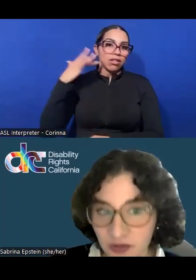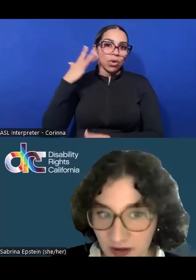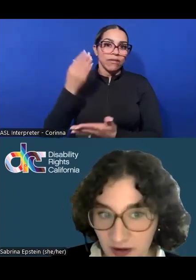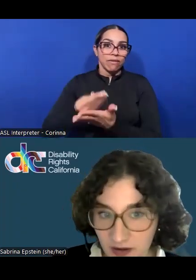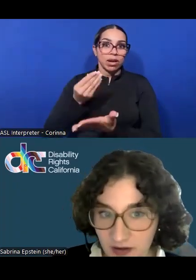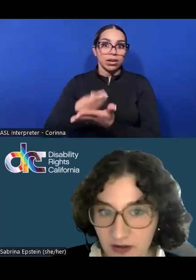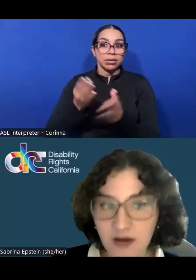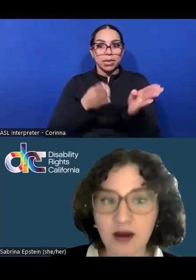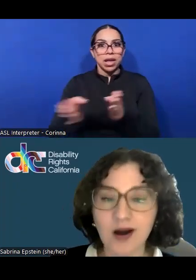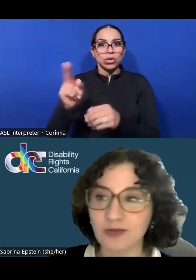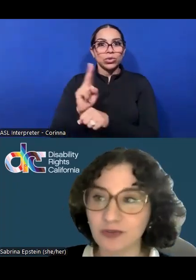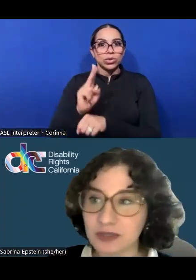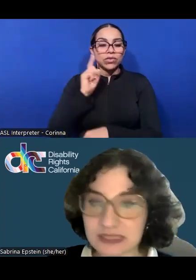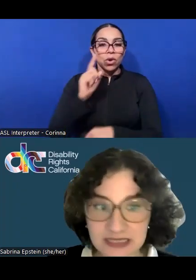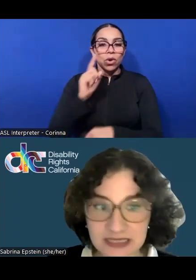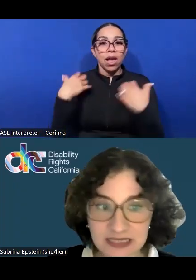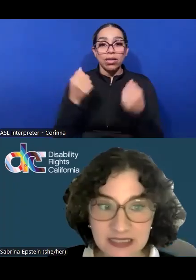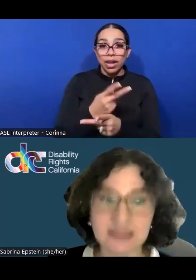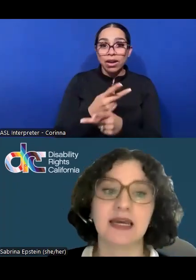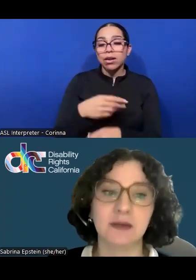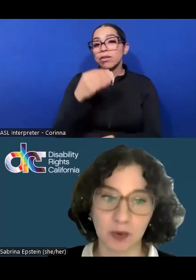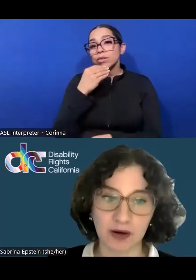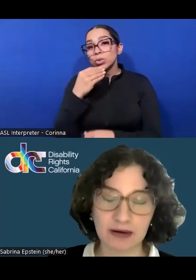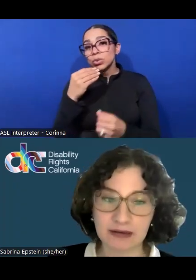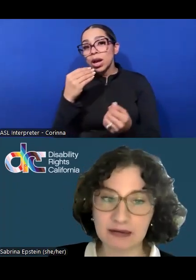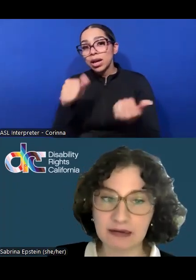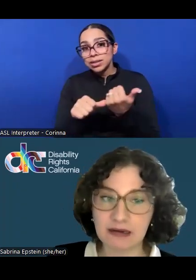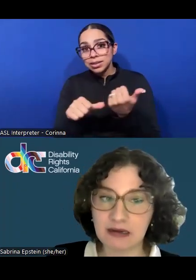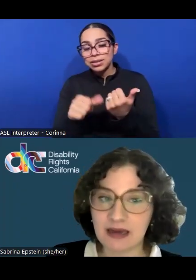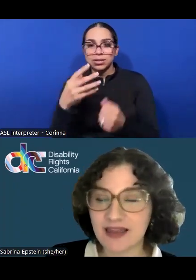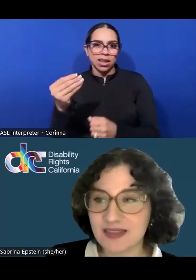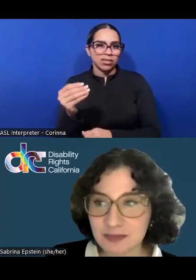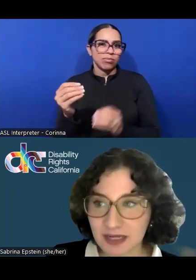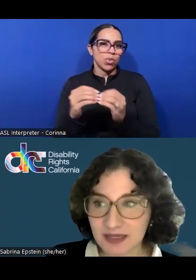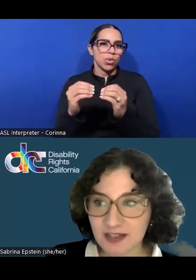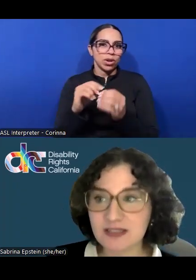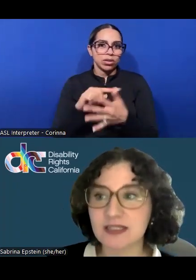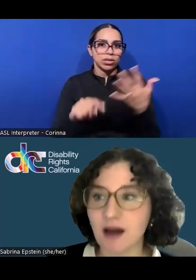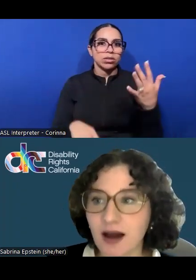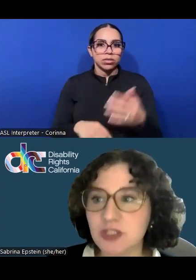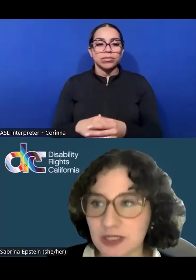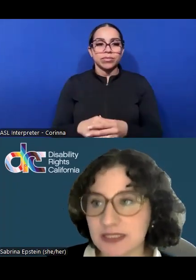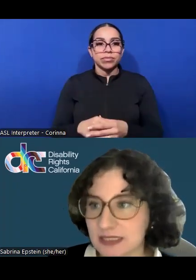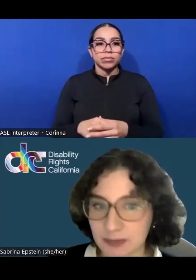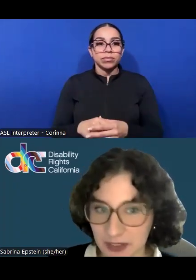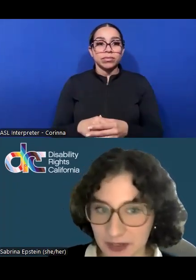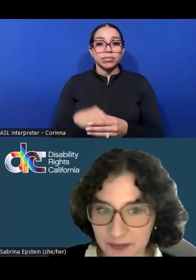care, on food assistance and more. And this money did not just disappear.